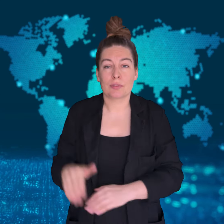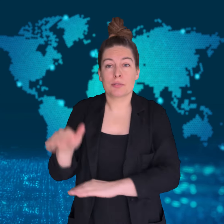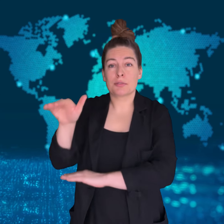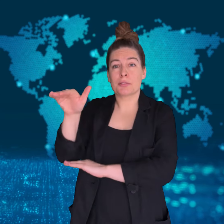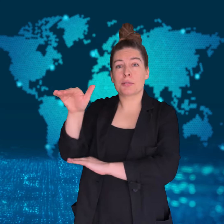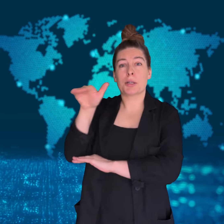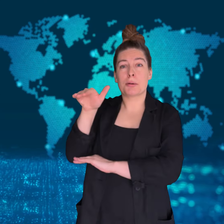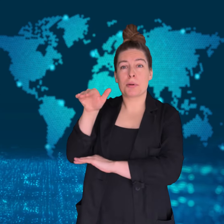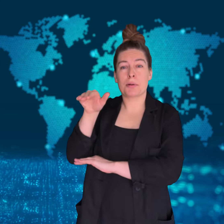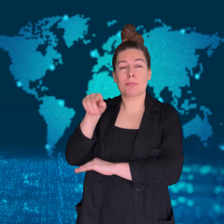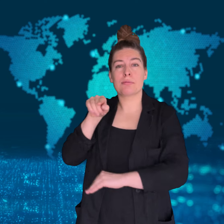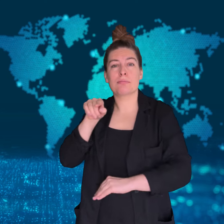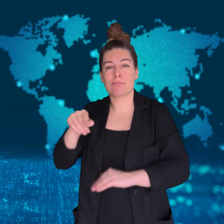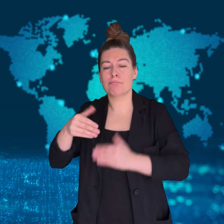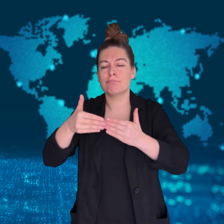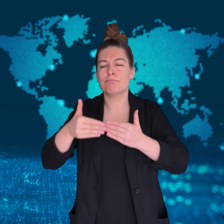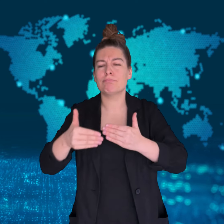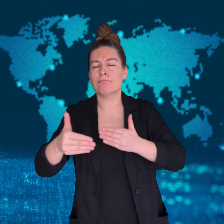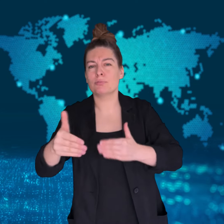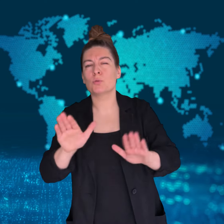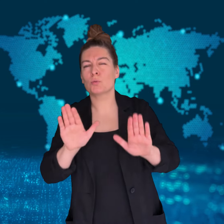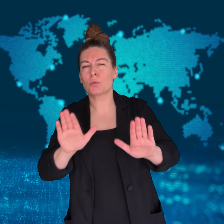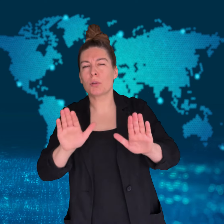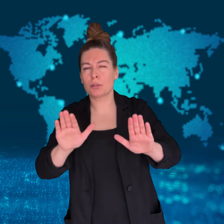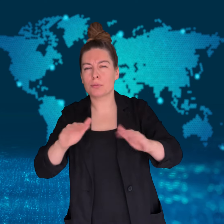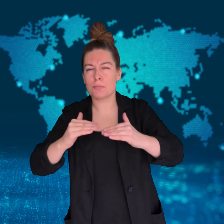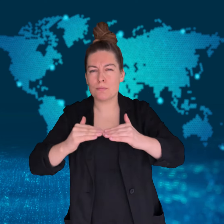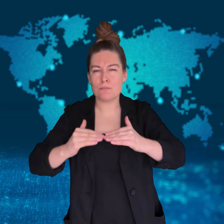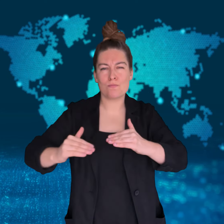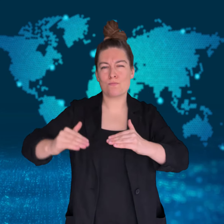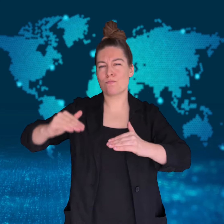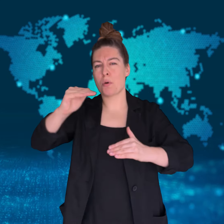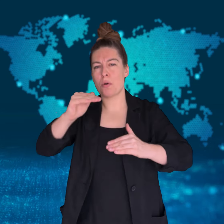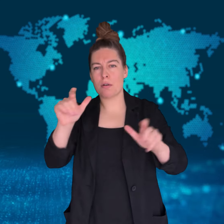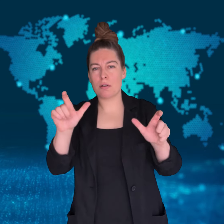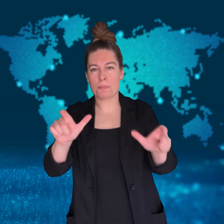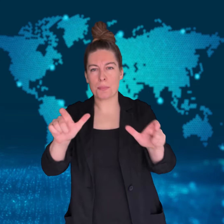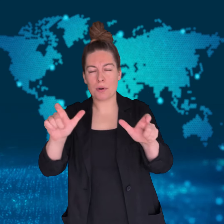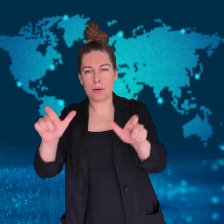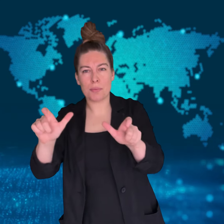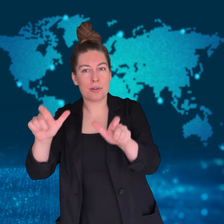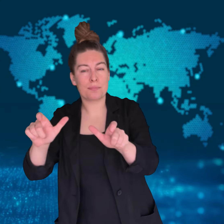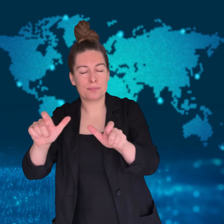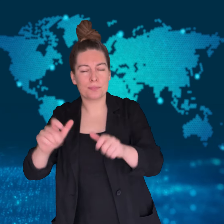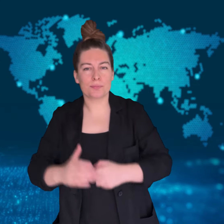Facing more sanctions